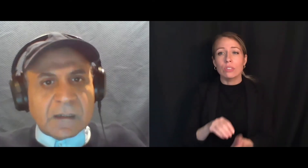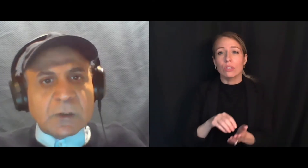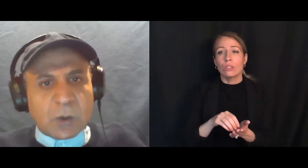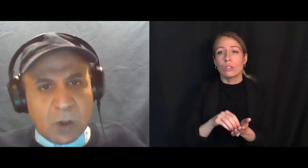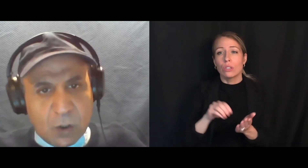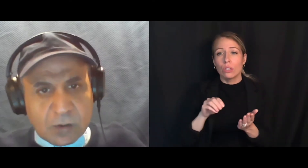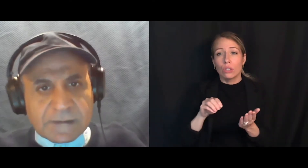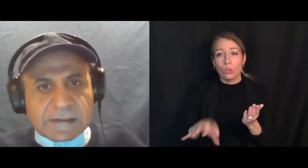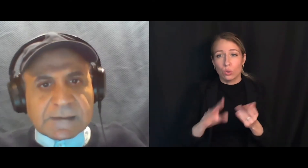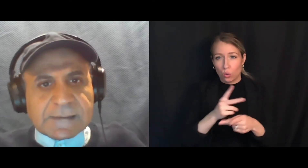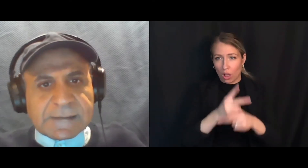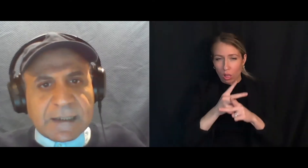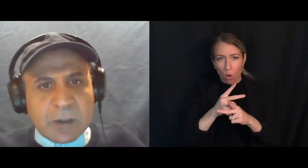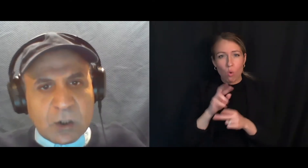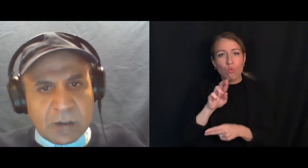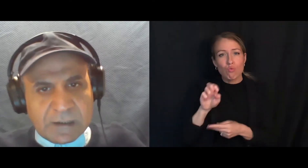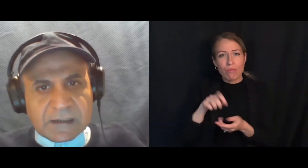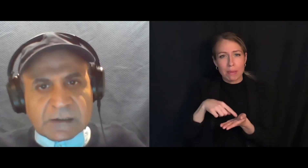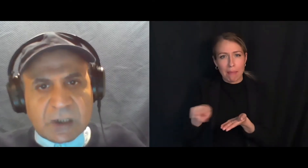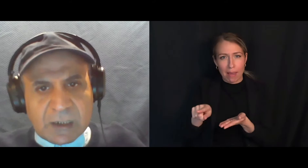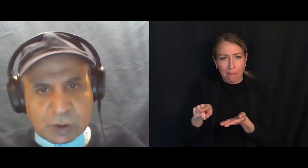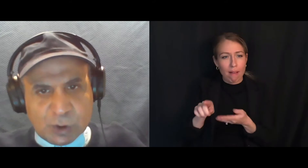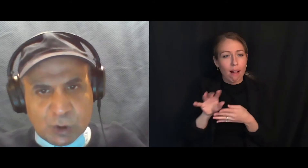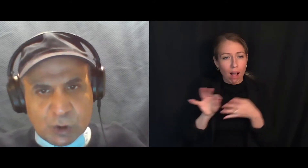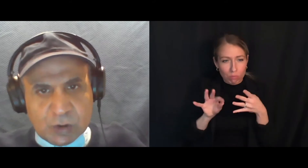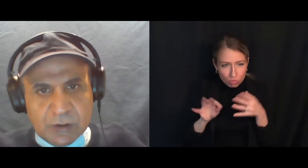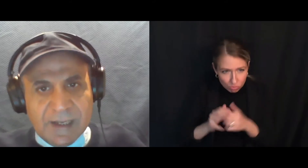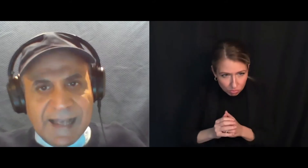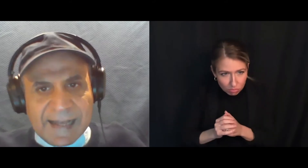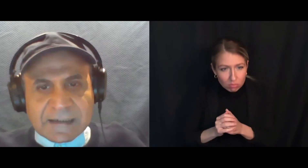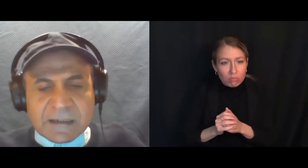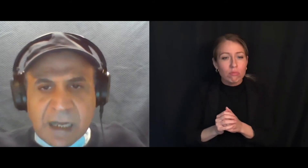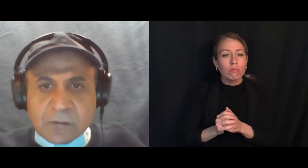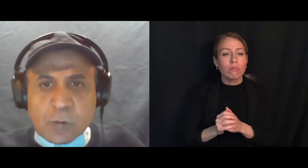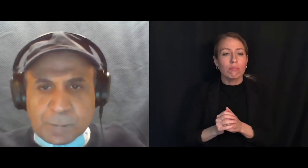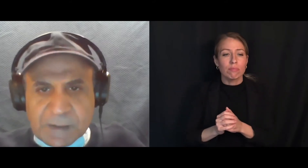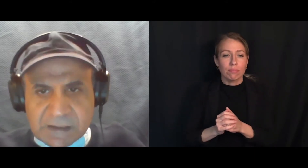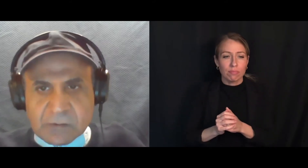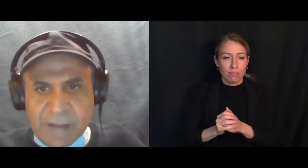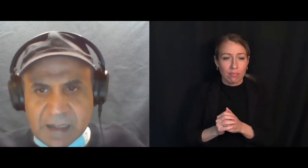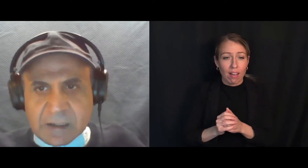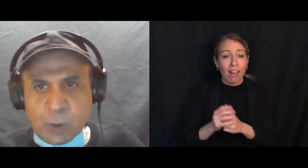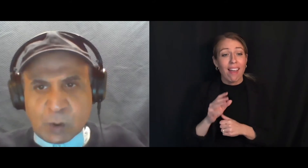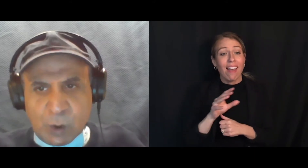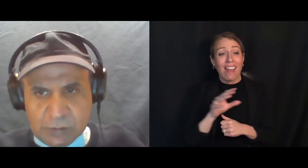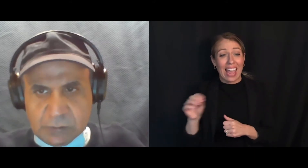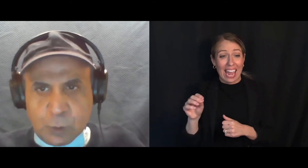and narrow-tailoring strategy and non-competitive hiring authority